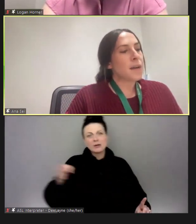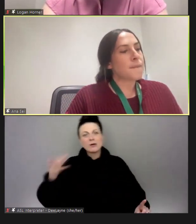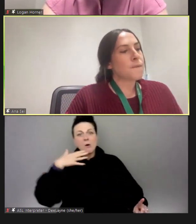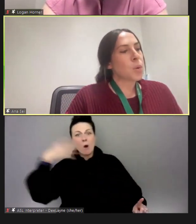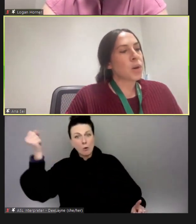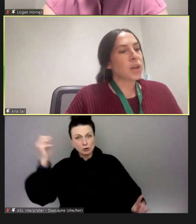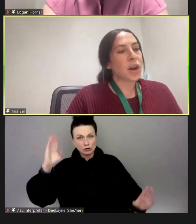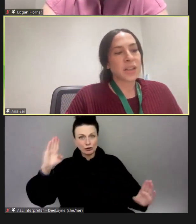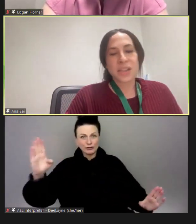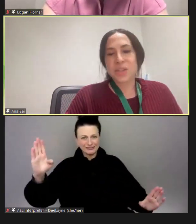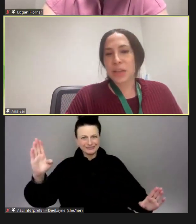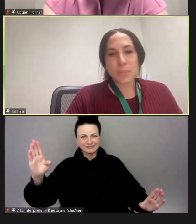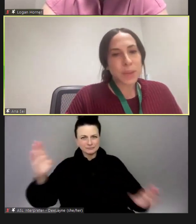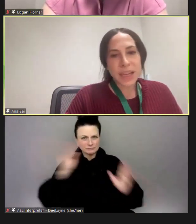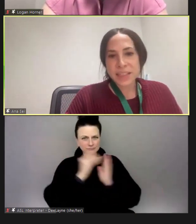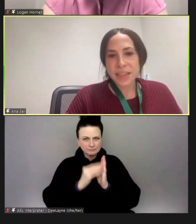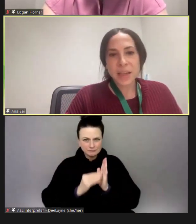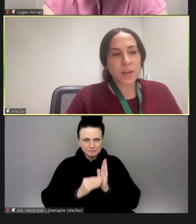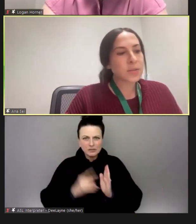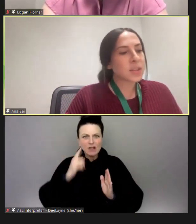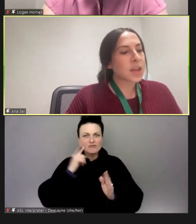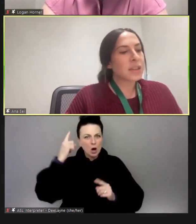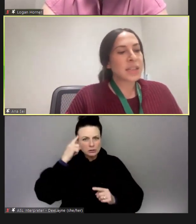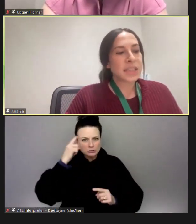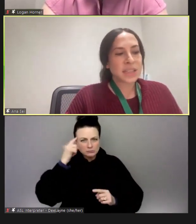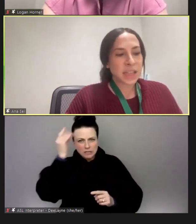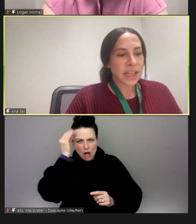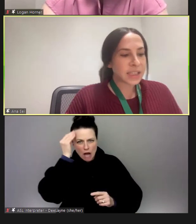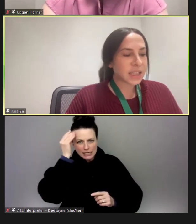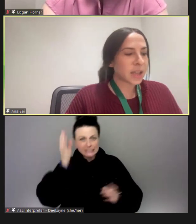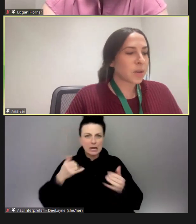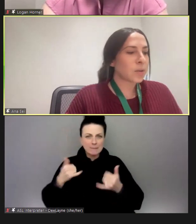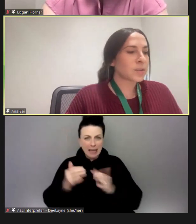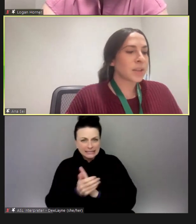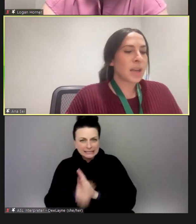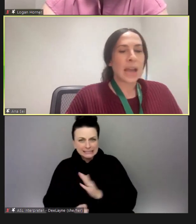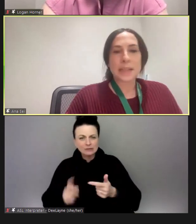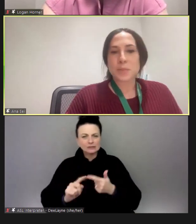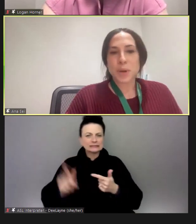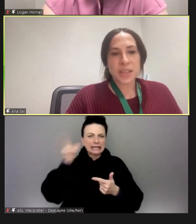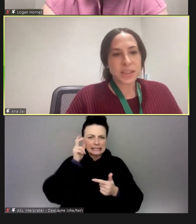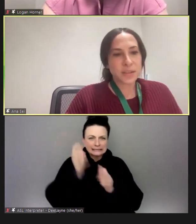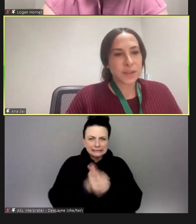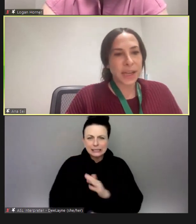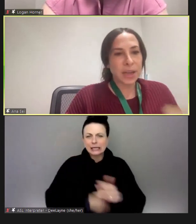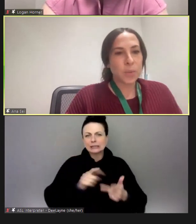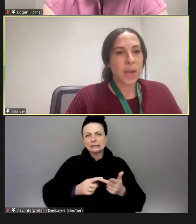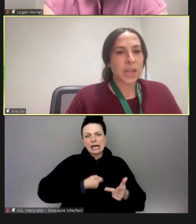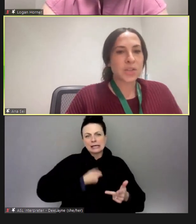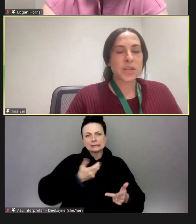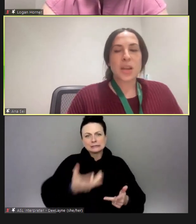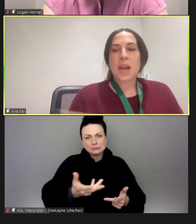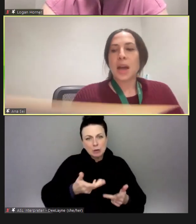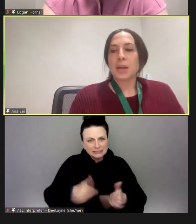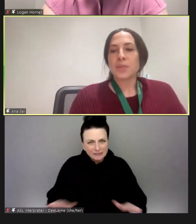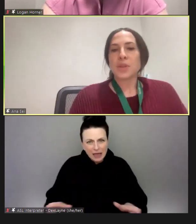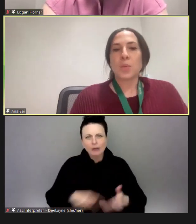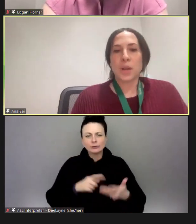for cognition and play skills listening